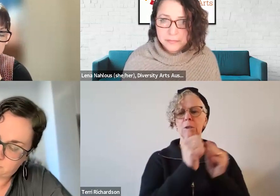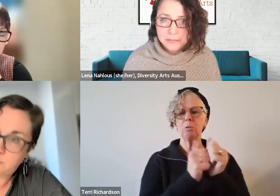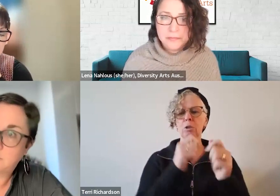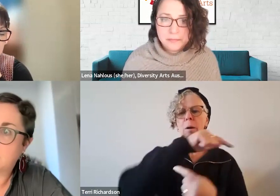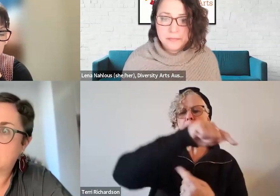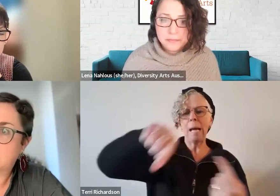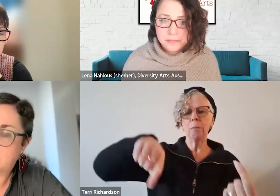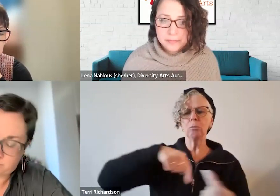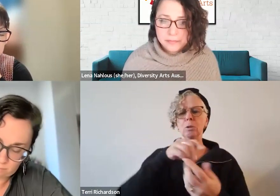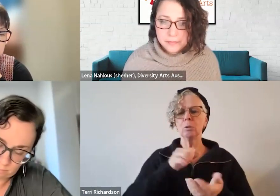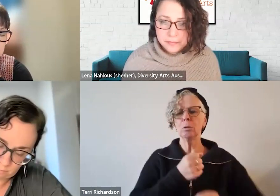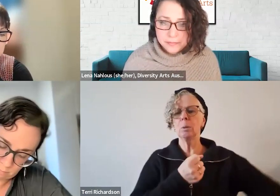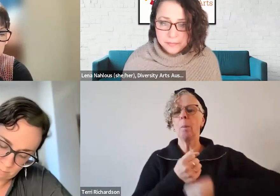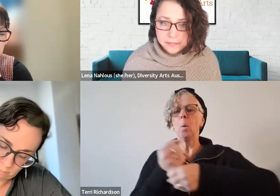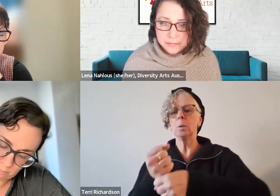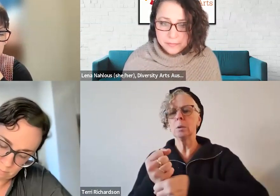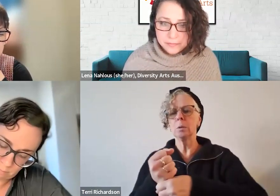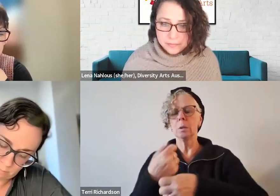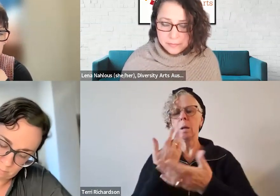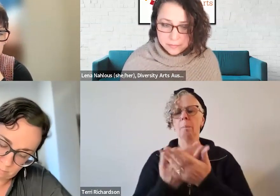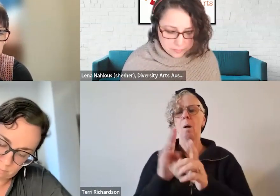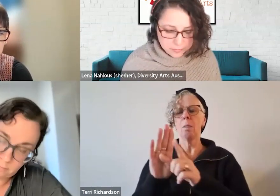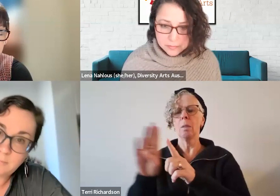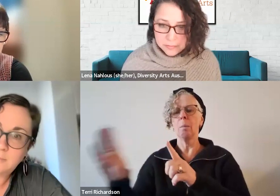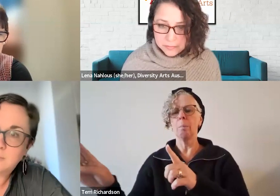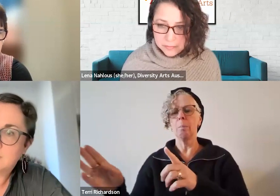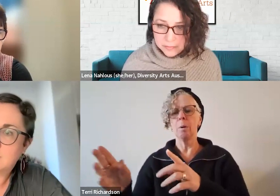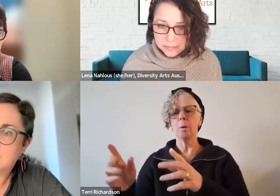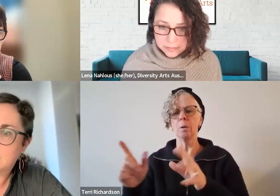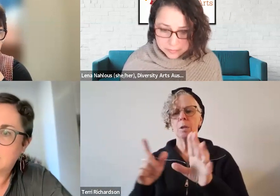I know that I'm on the board of something called Yilabara Solutions,